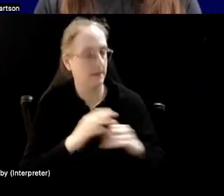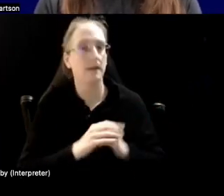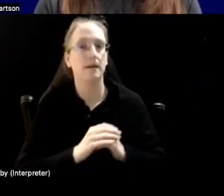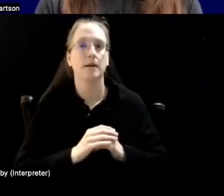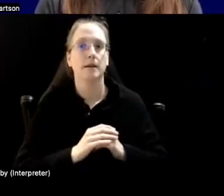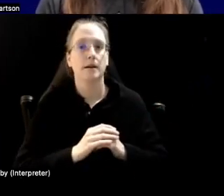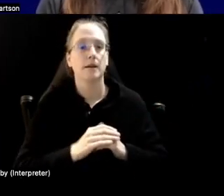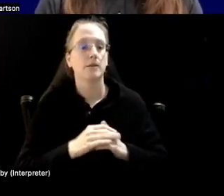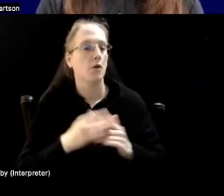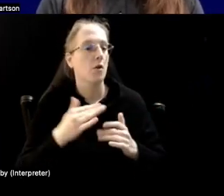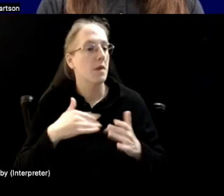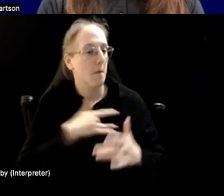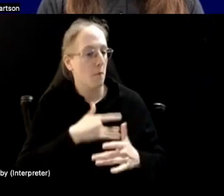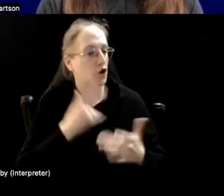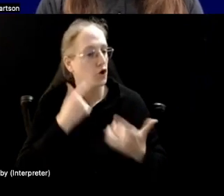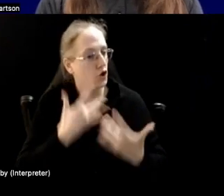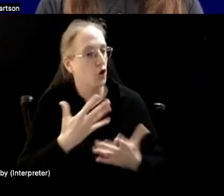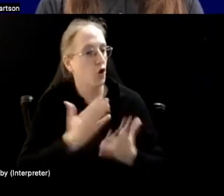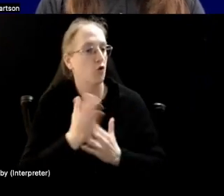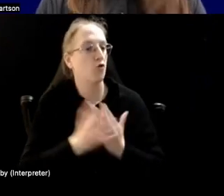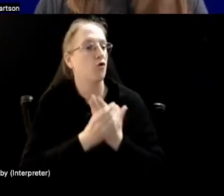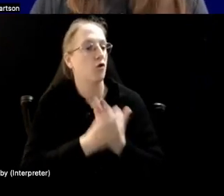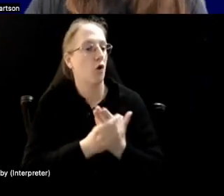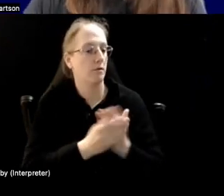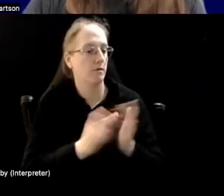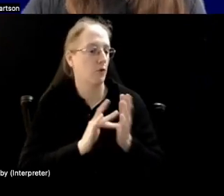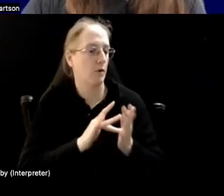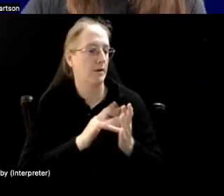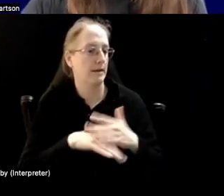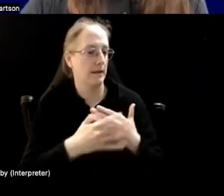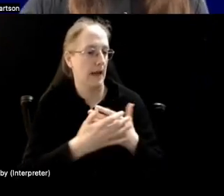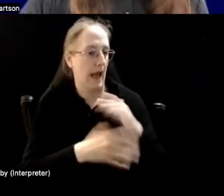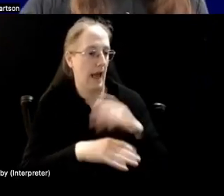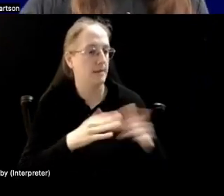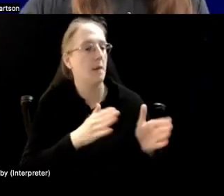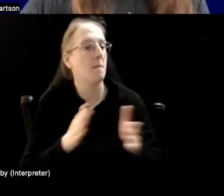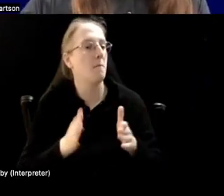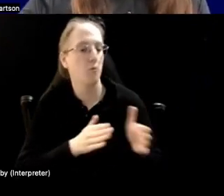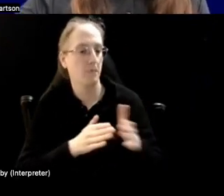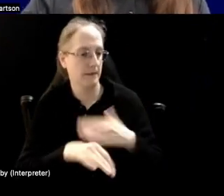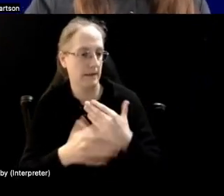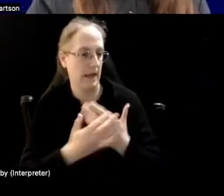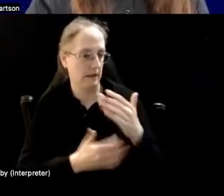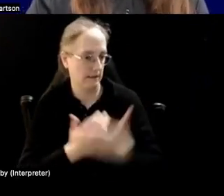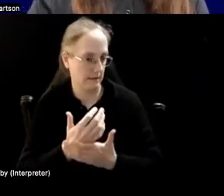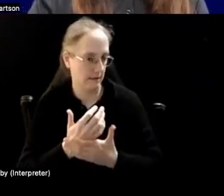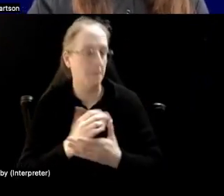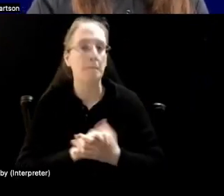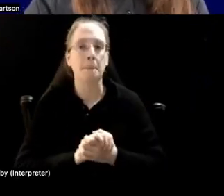hands and the movement of their hands, and then the next time I play it through